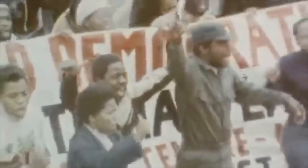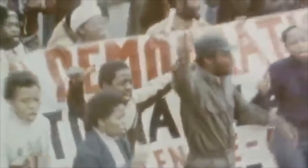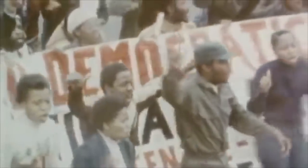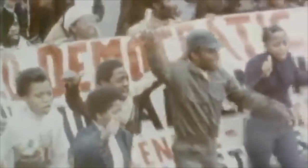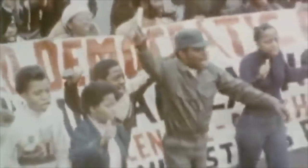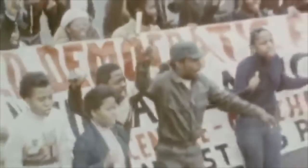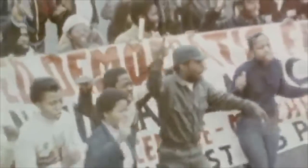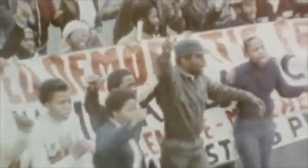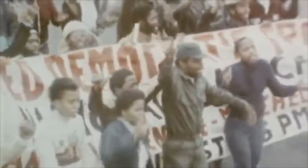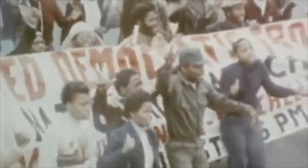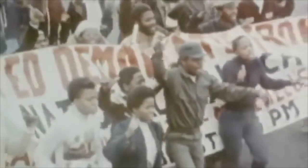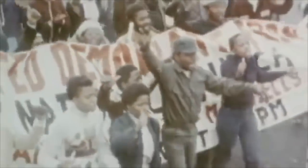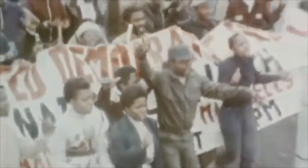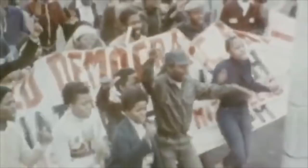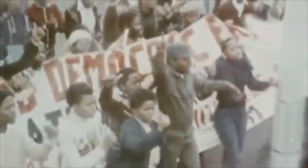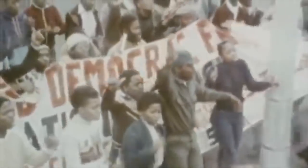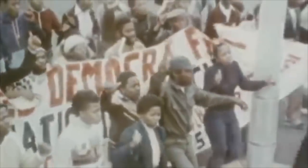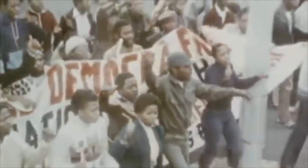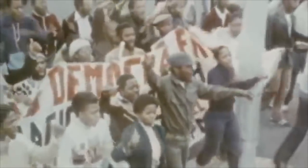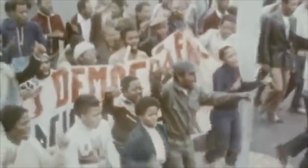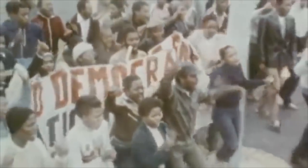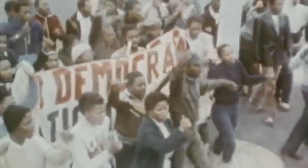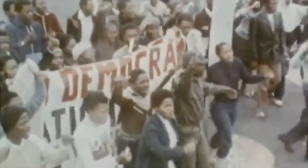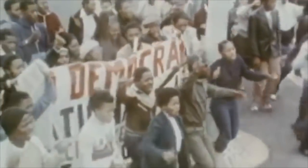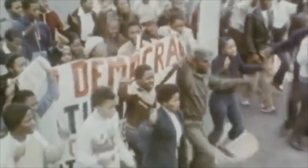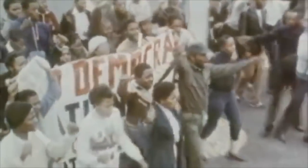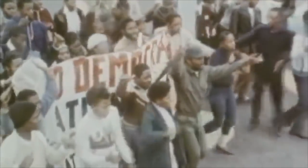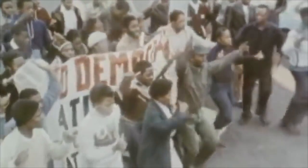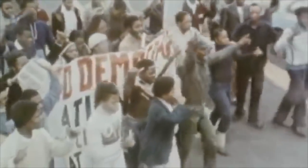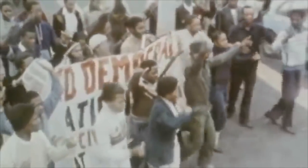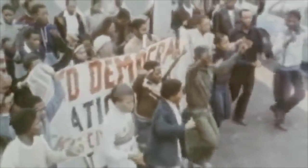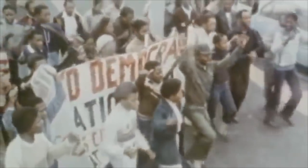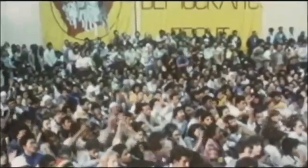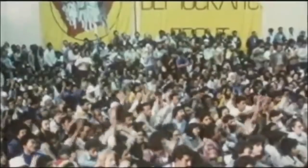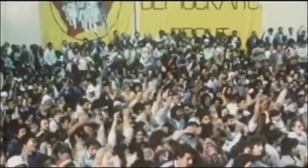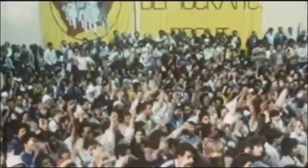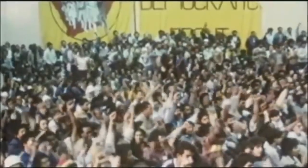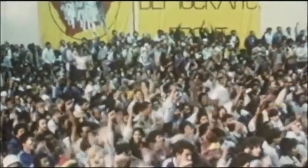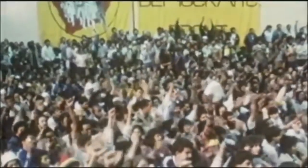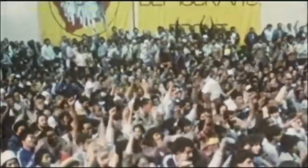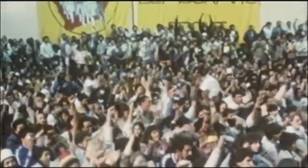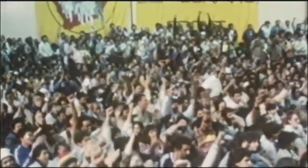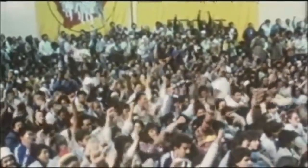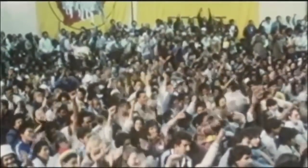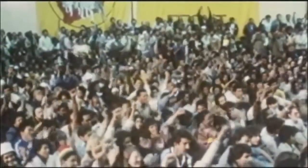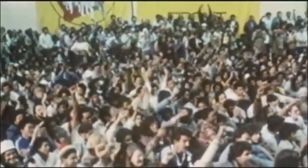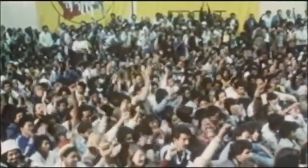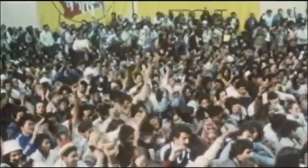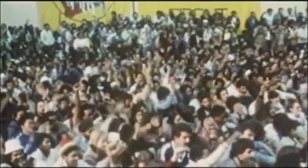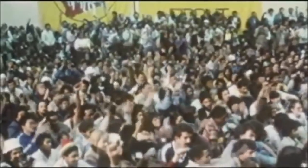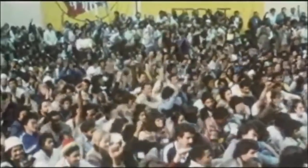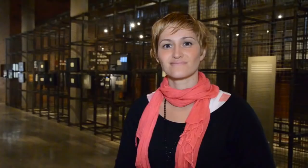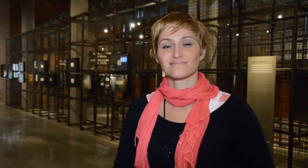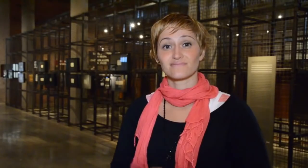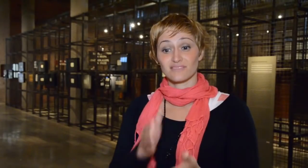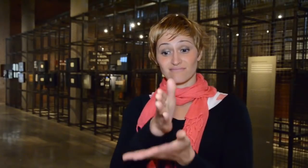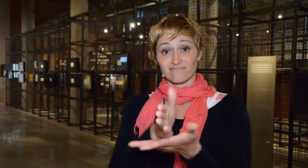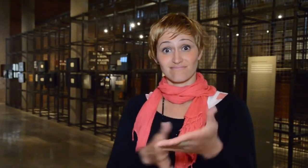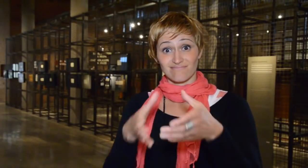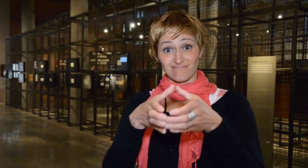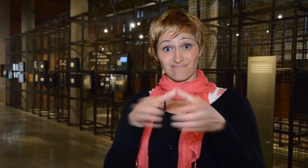the Prime Minister was successful.